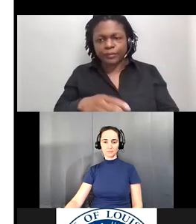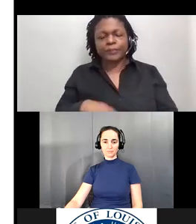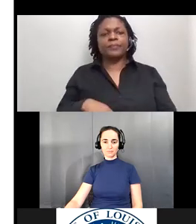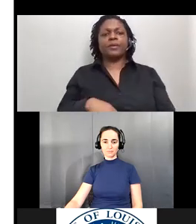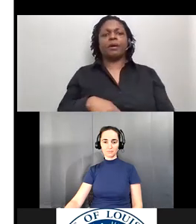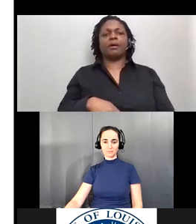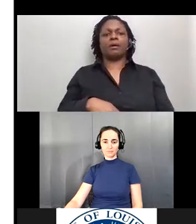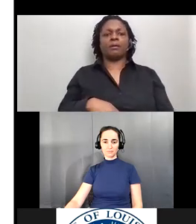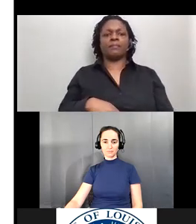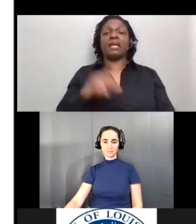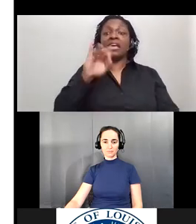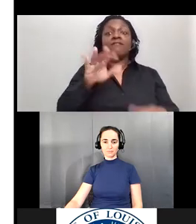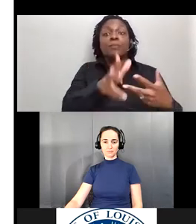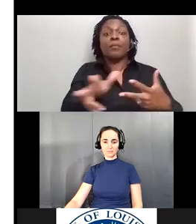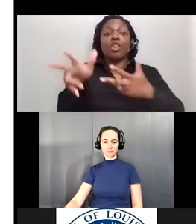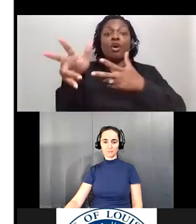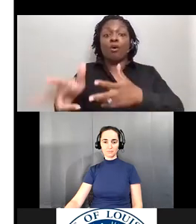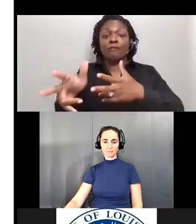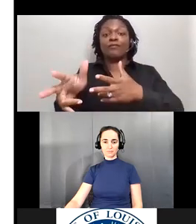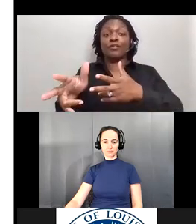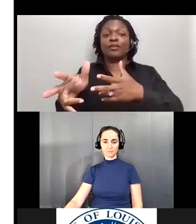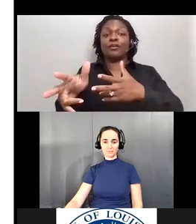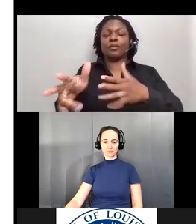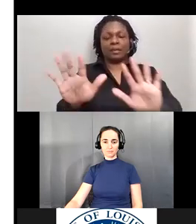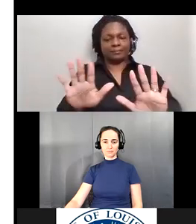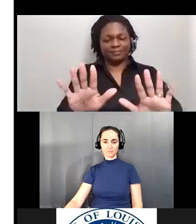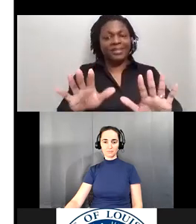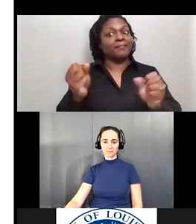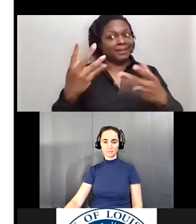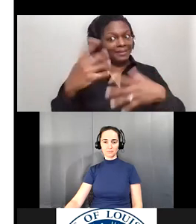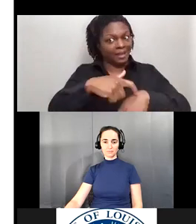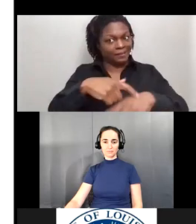stop, and we I had this question many times when I was in law enforcement, and they asked